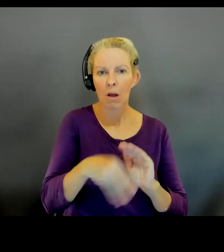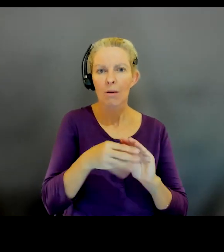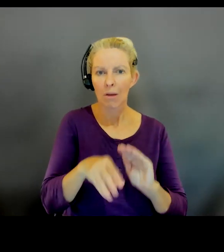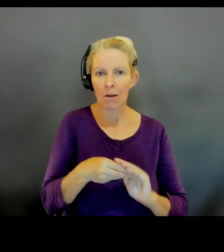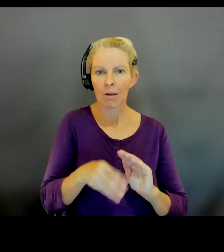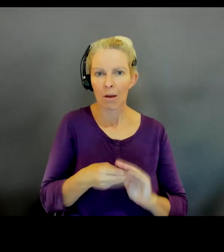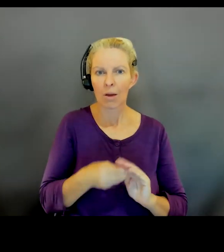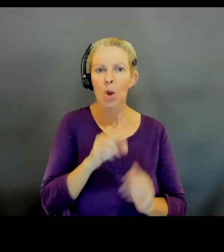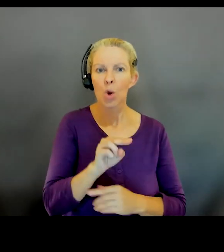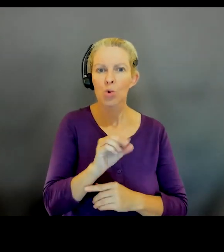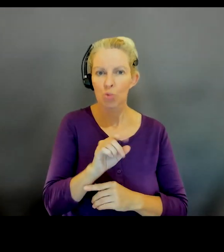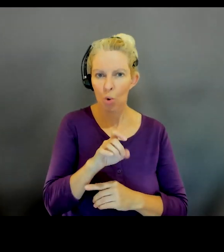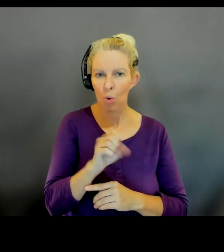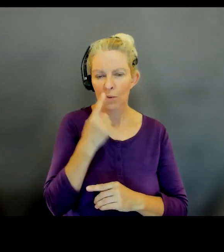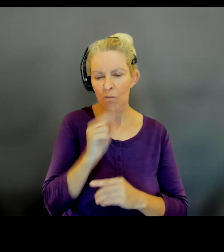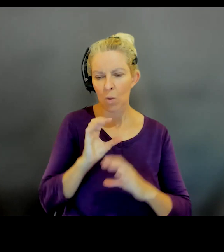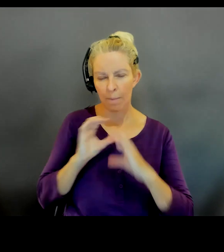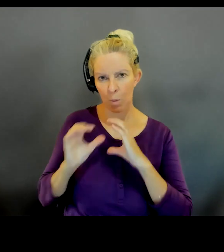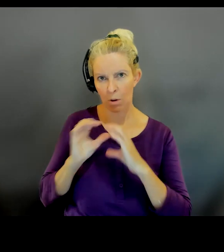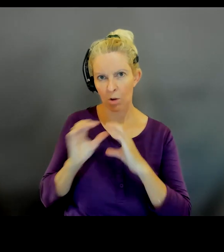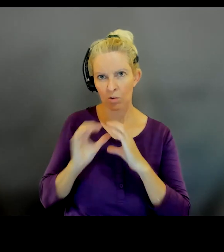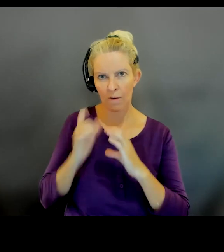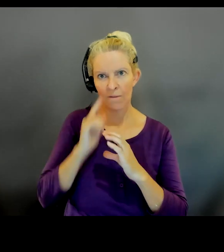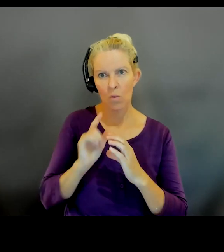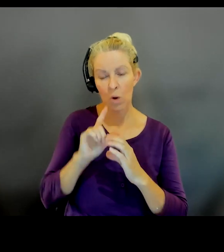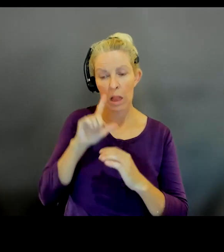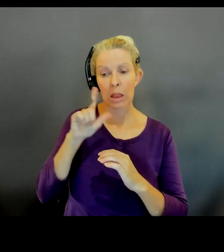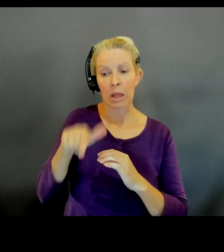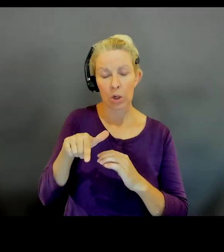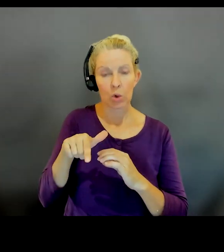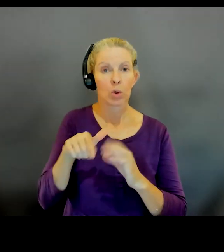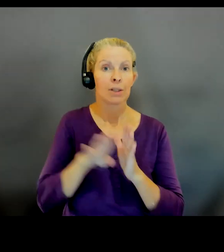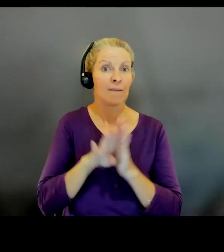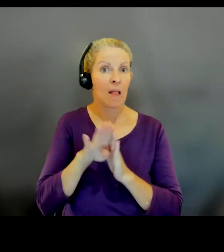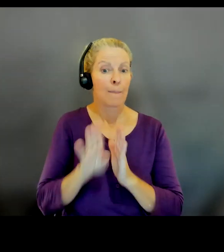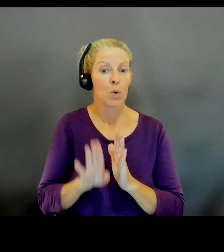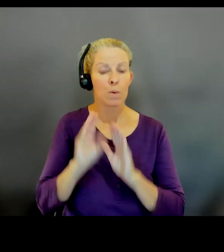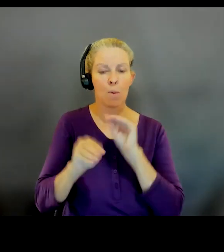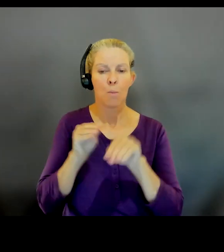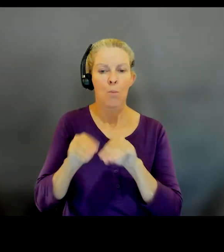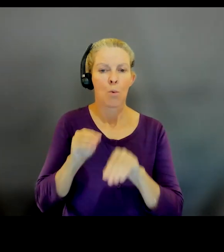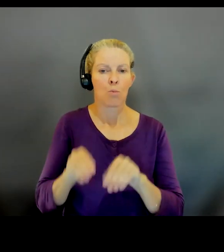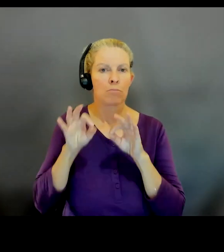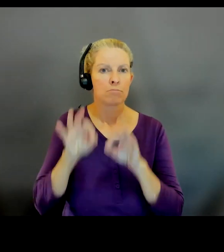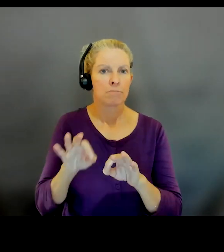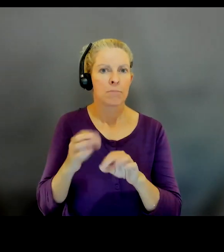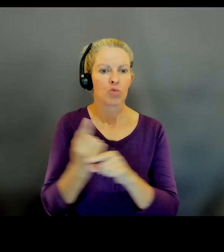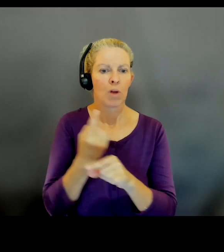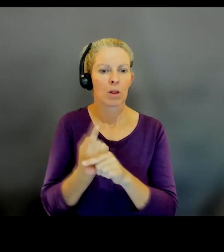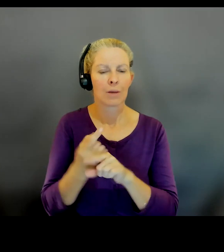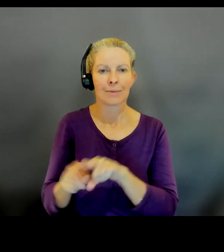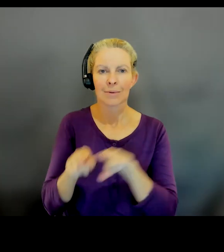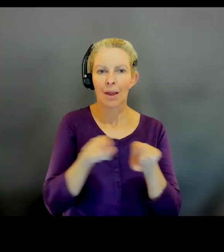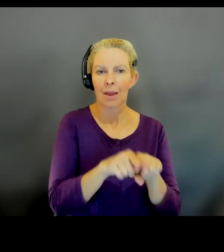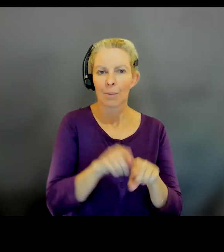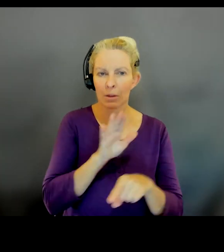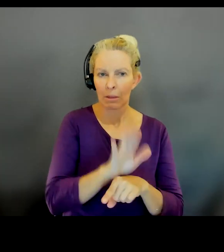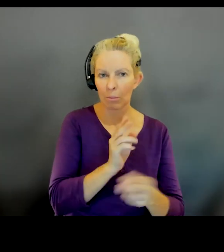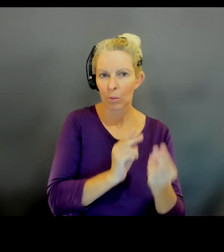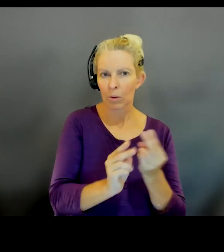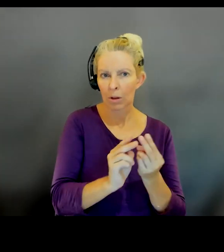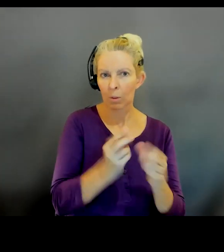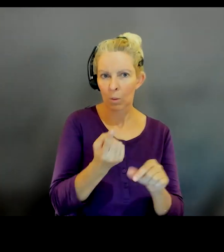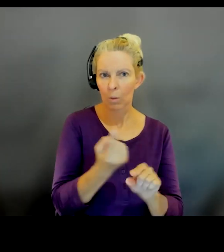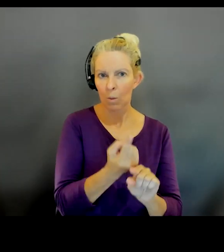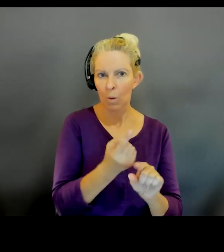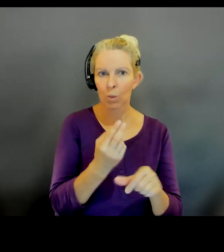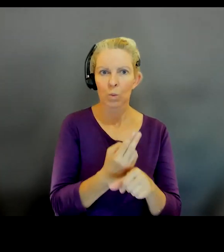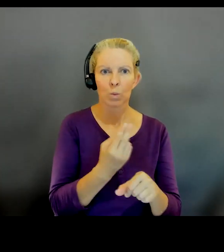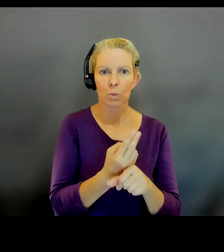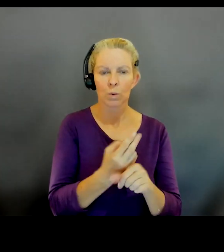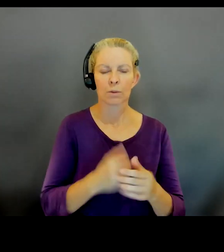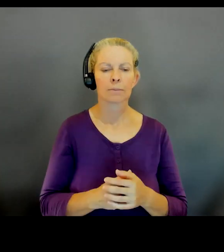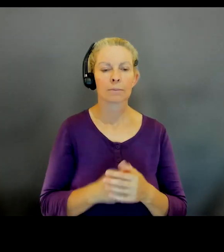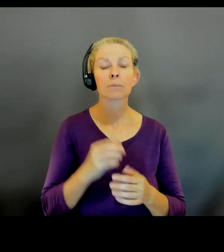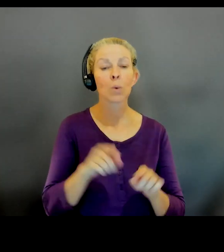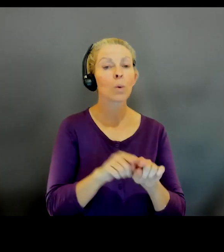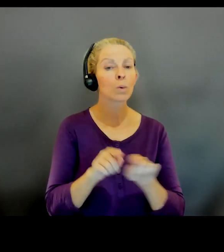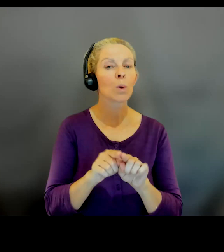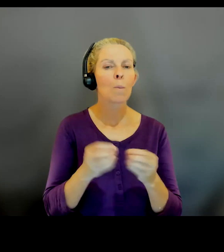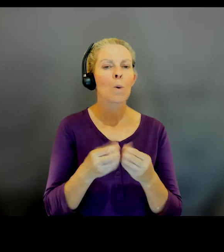so that they can implement them correctly, and usually much easier. I will have a few resources